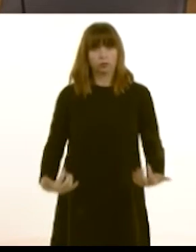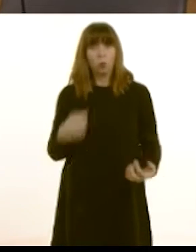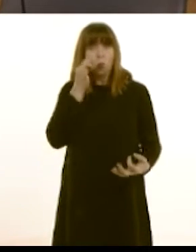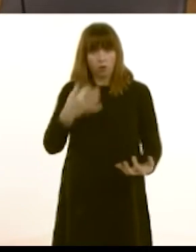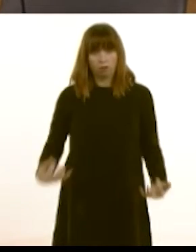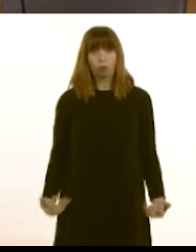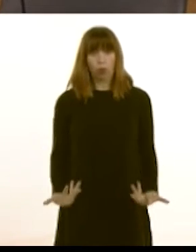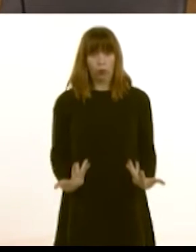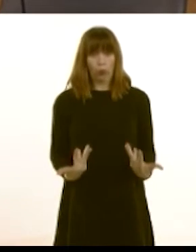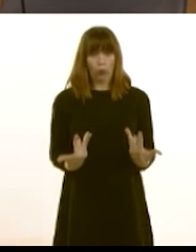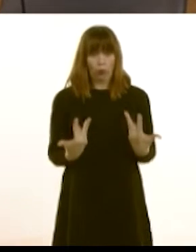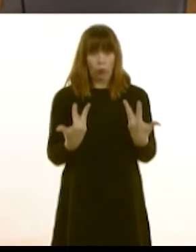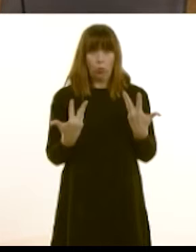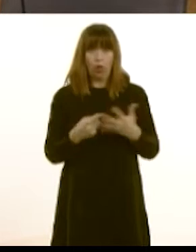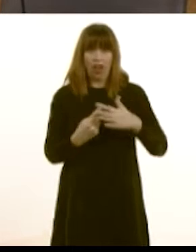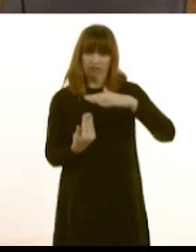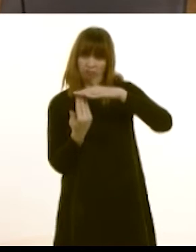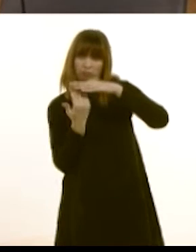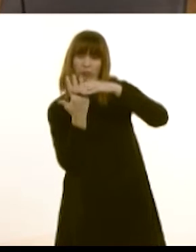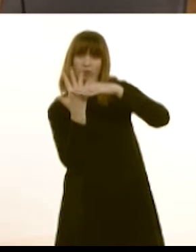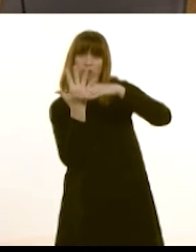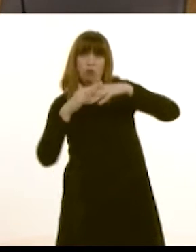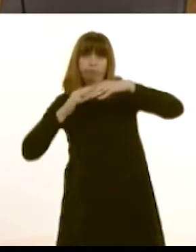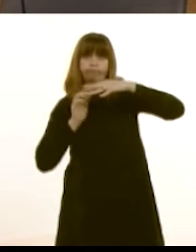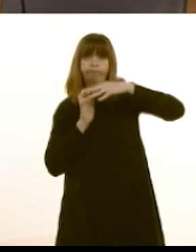Carwyn Jones: On the A55 at Talybont, money was never an issue in terms of funding the